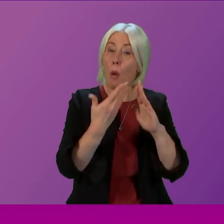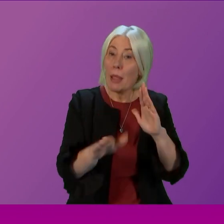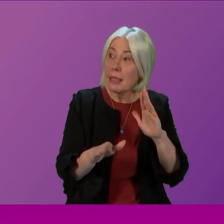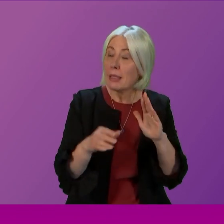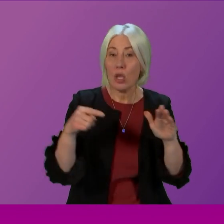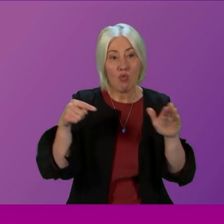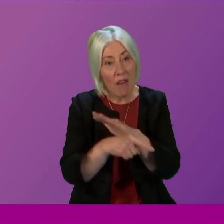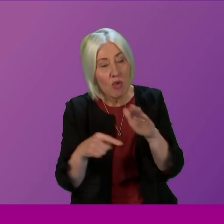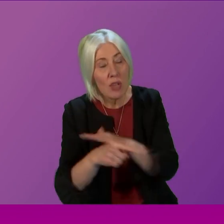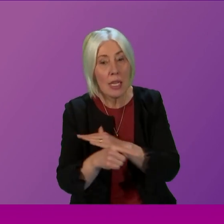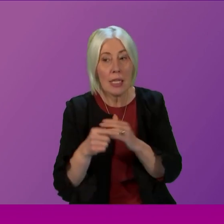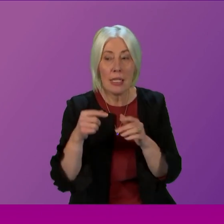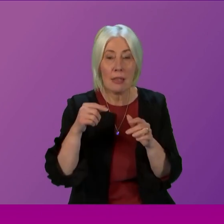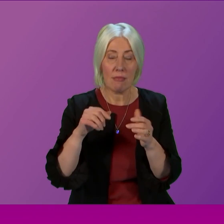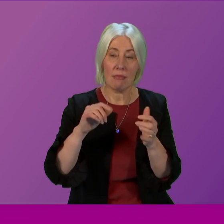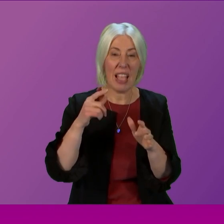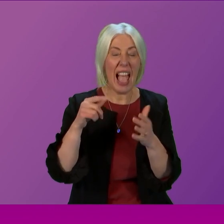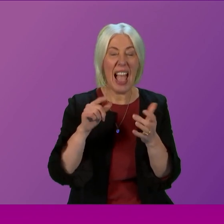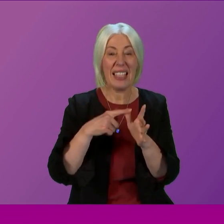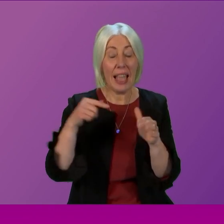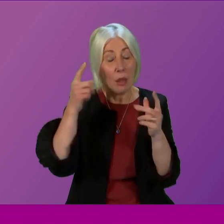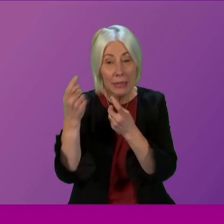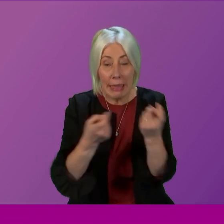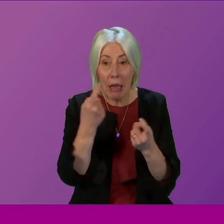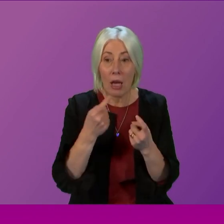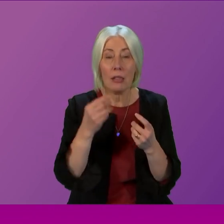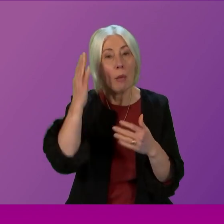seekers and people who are living with mental ill health. The group told me that the project has